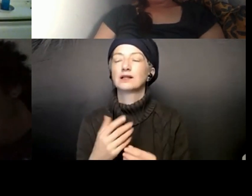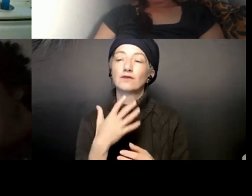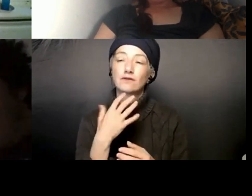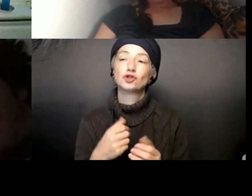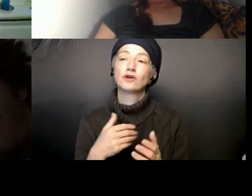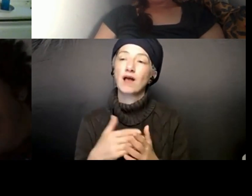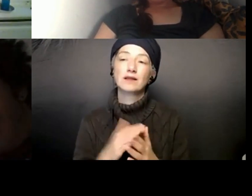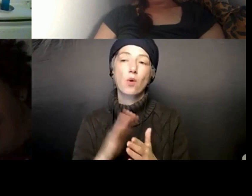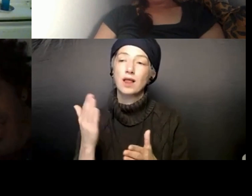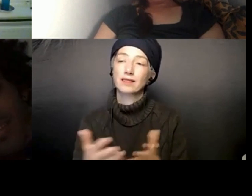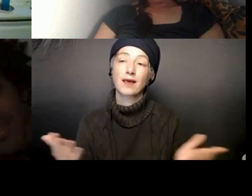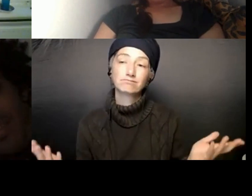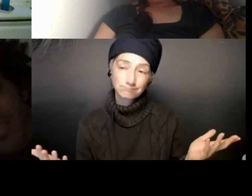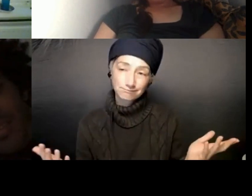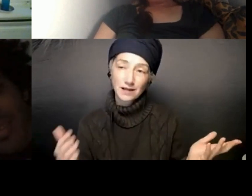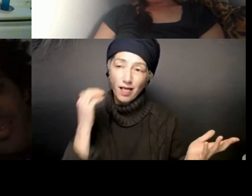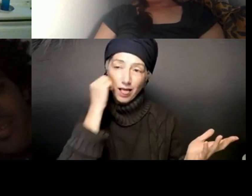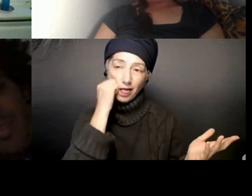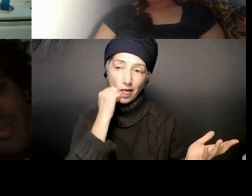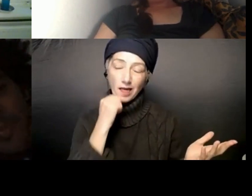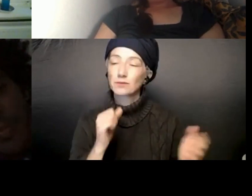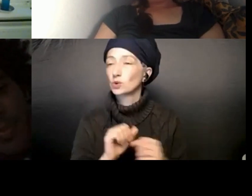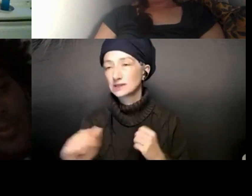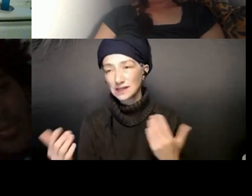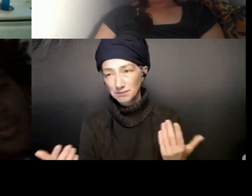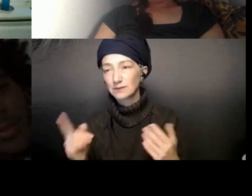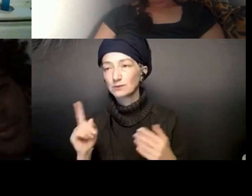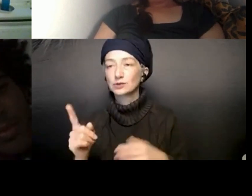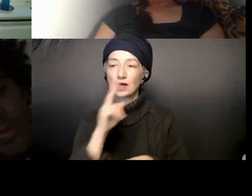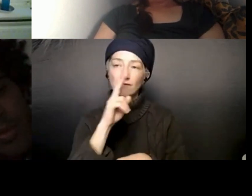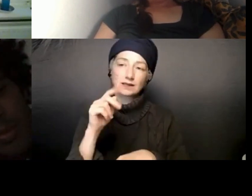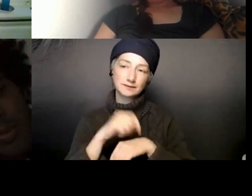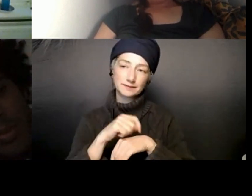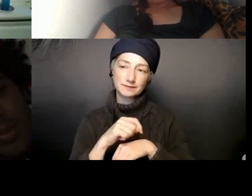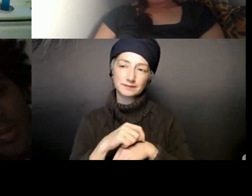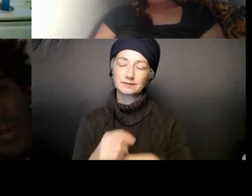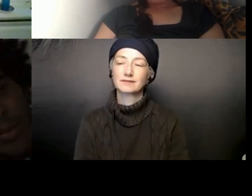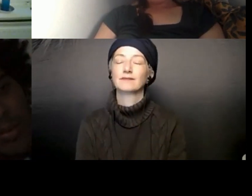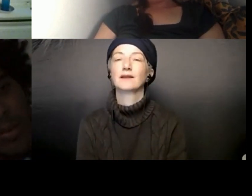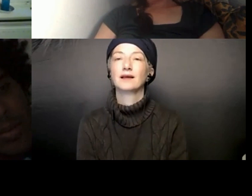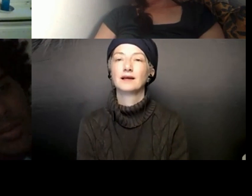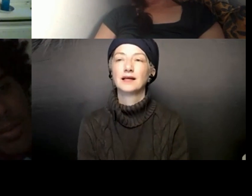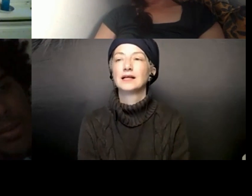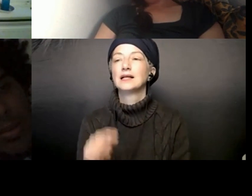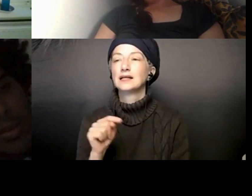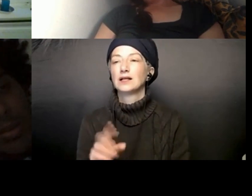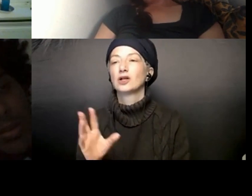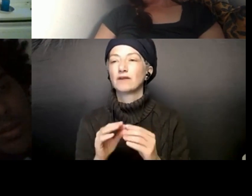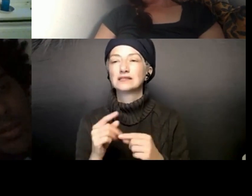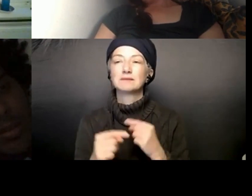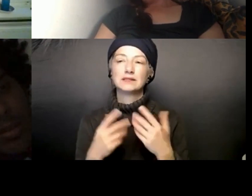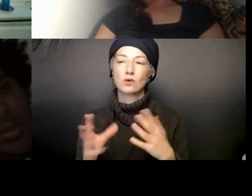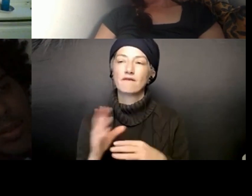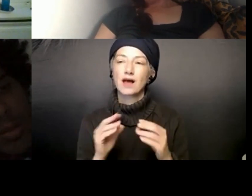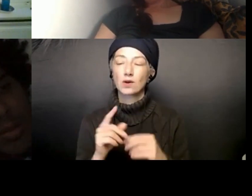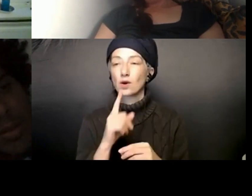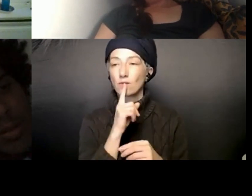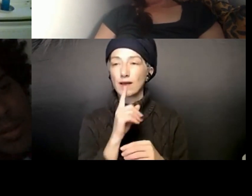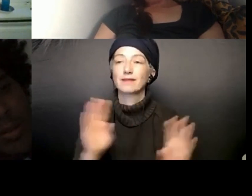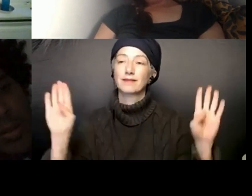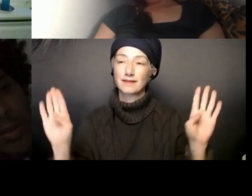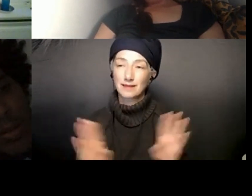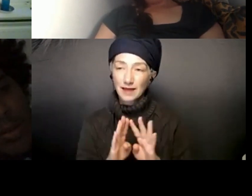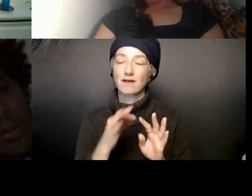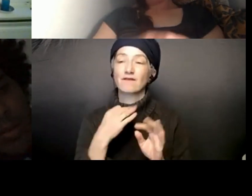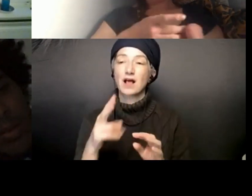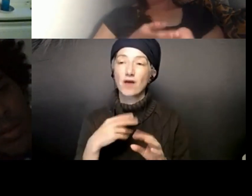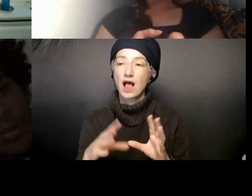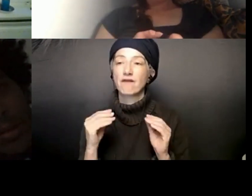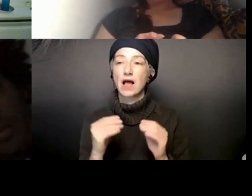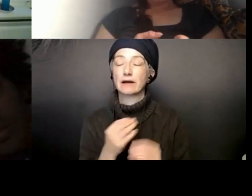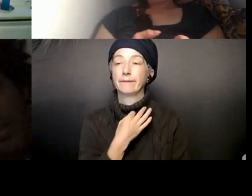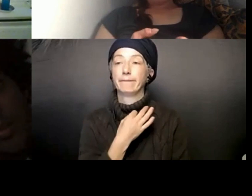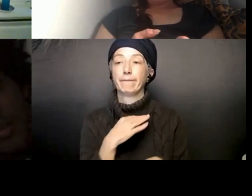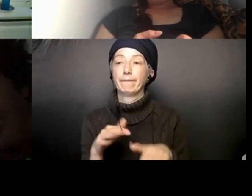But we kind of experienced during that conference that at the beginning of the Q&A, the audience was very, very shy.